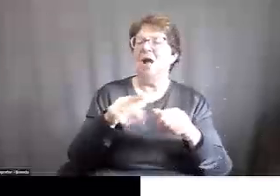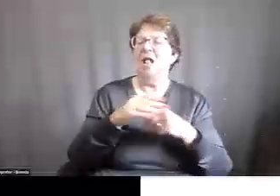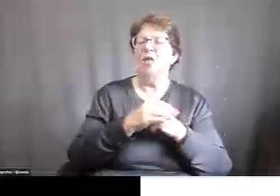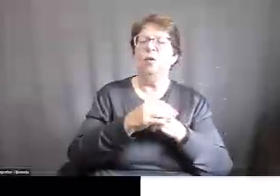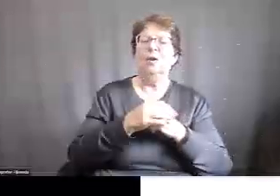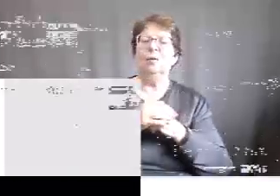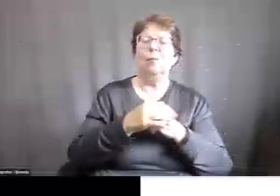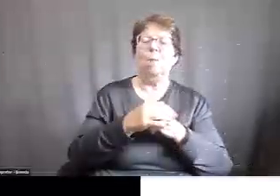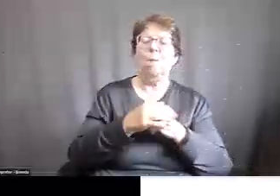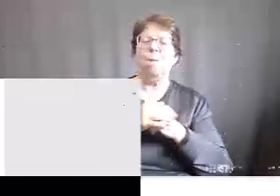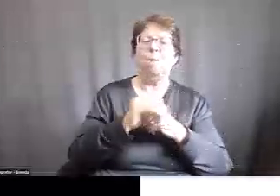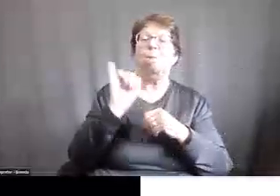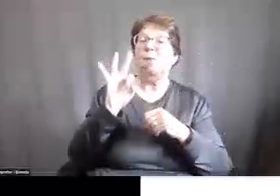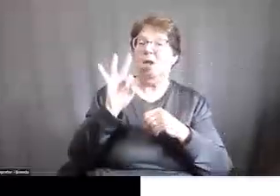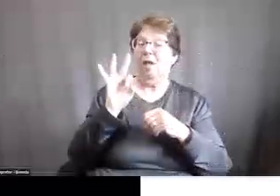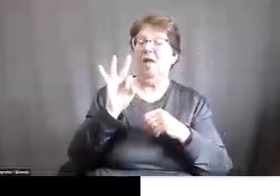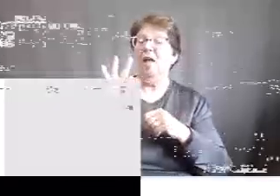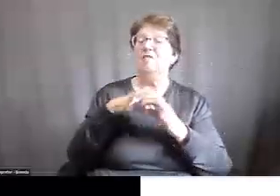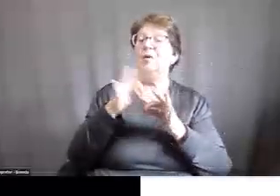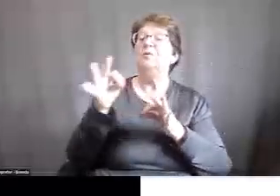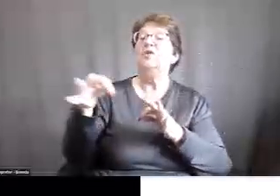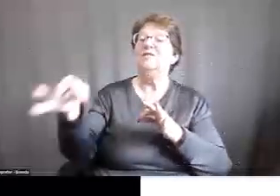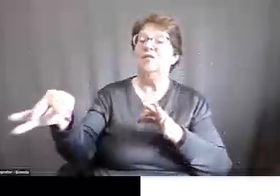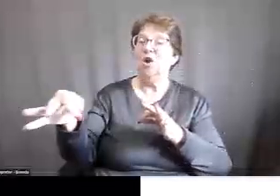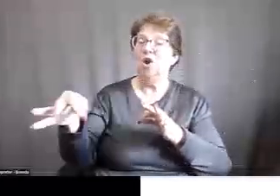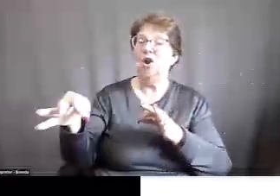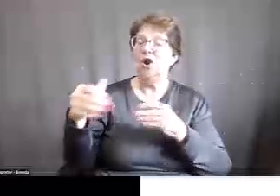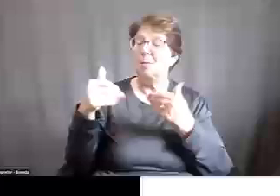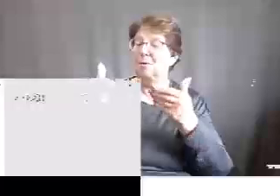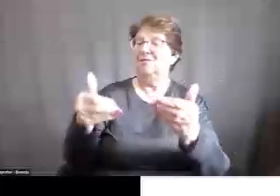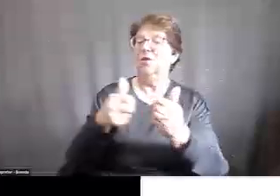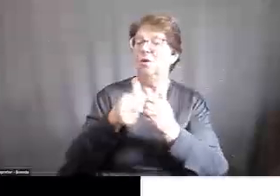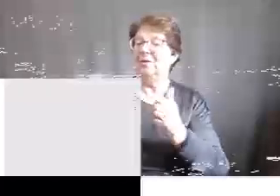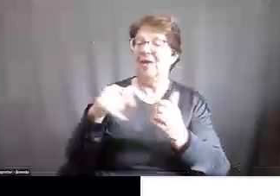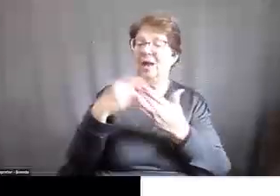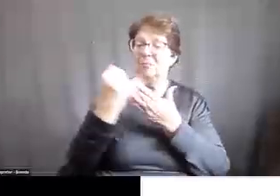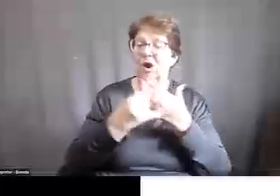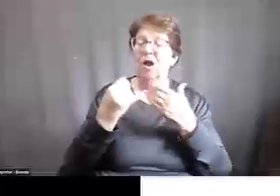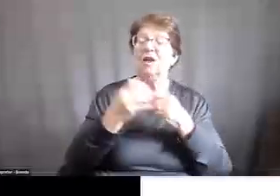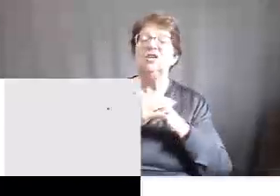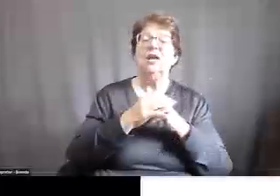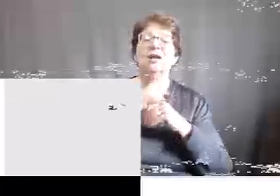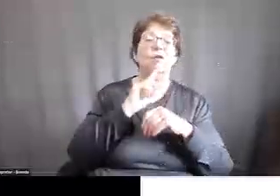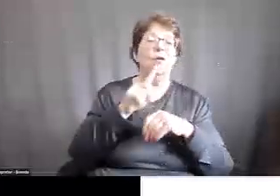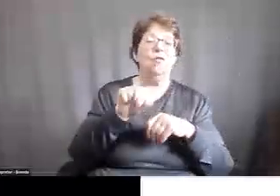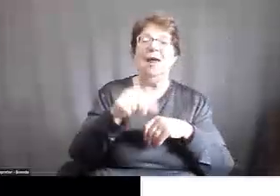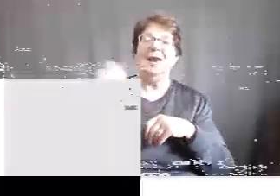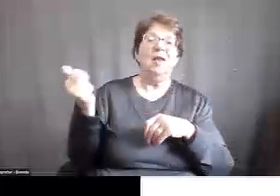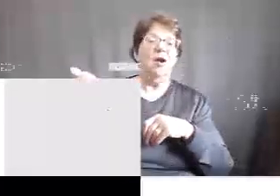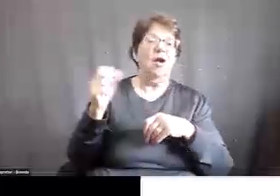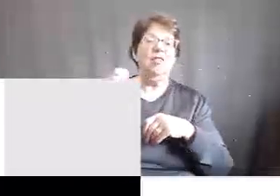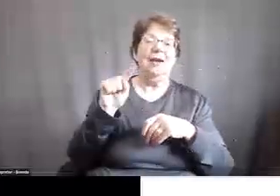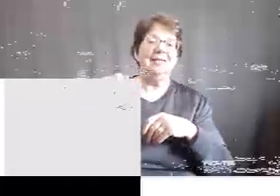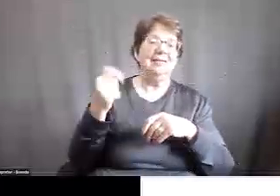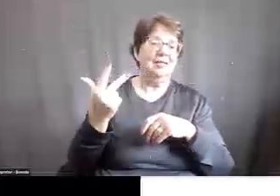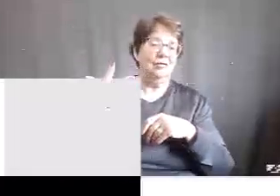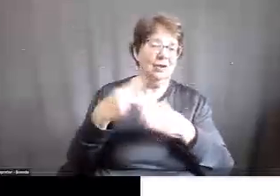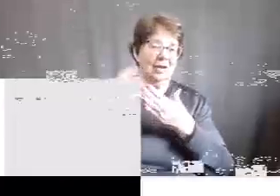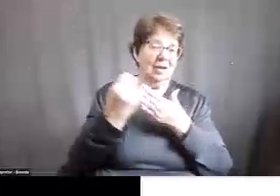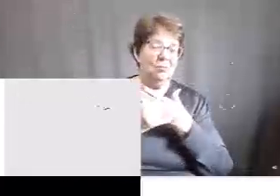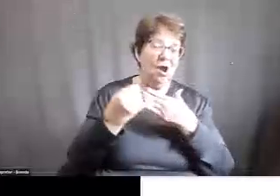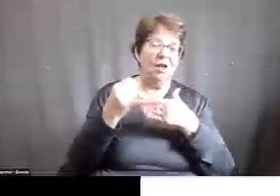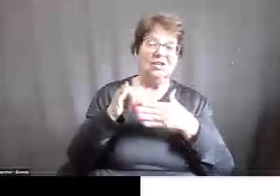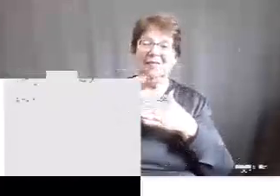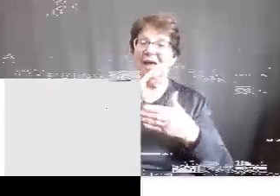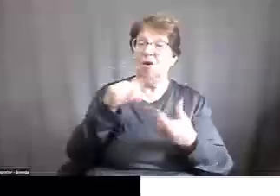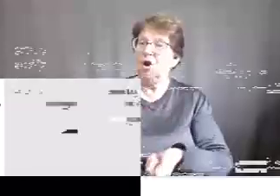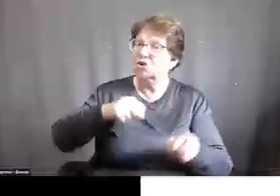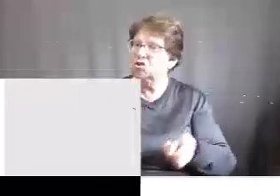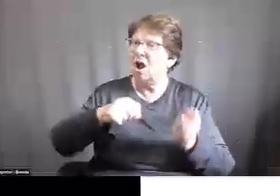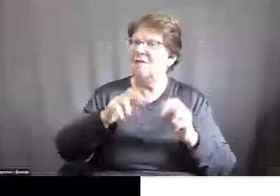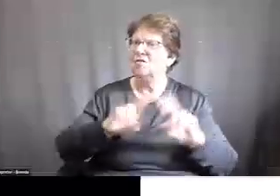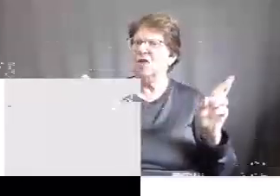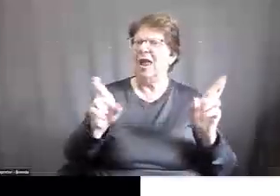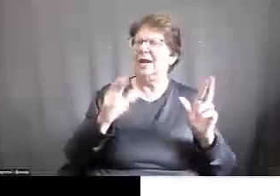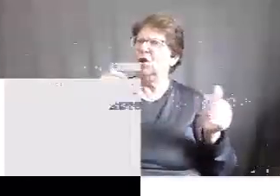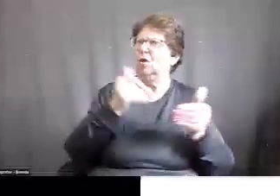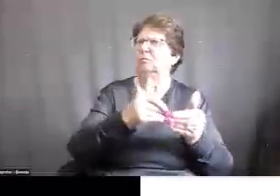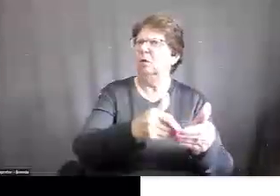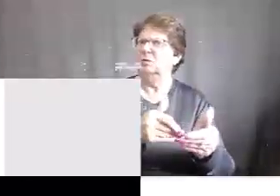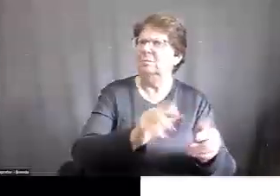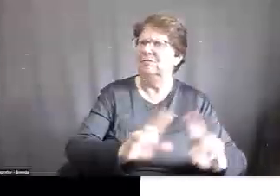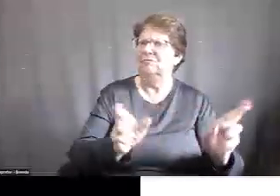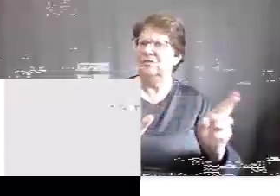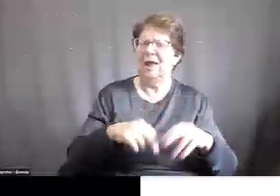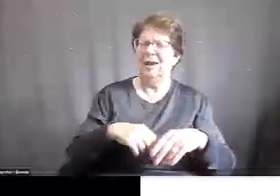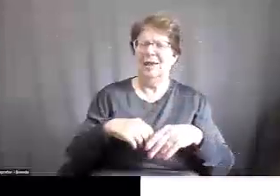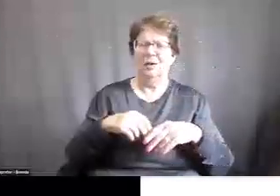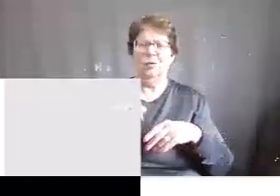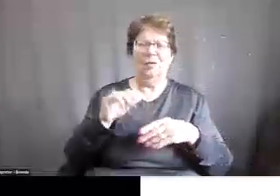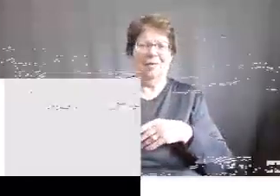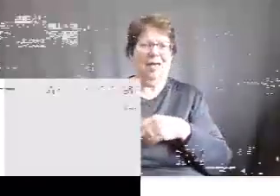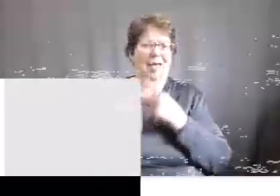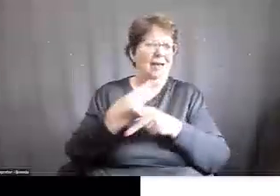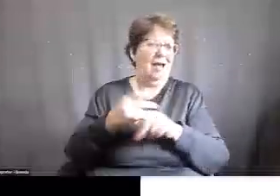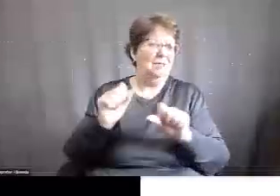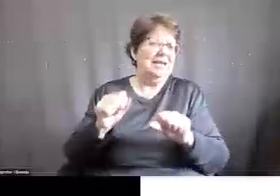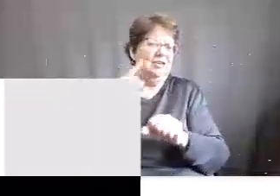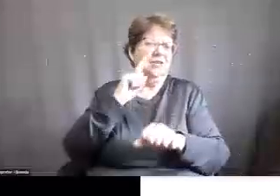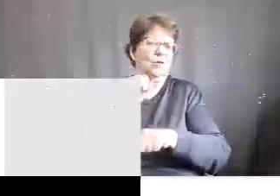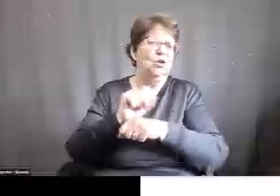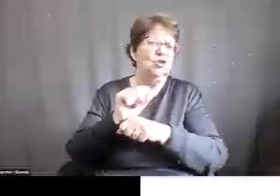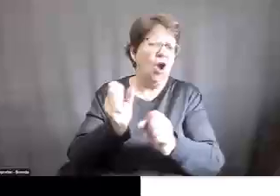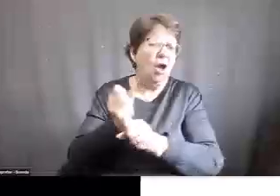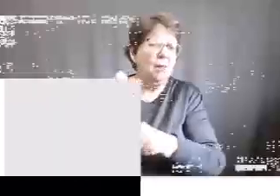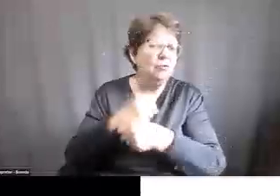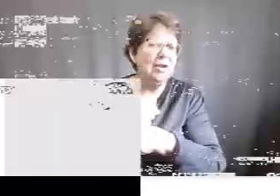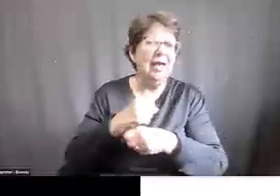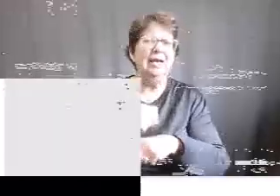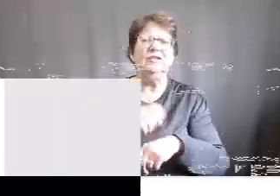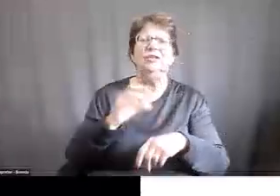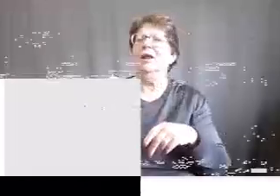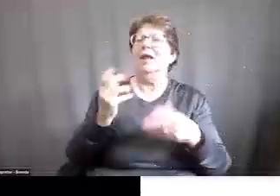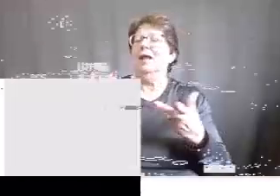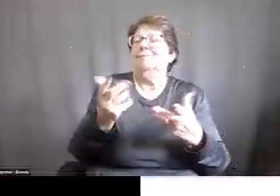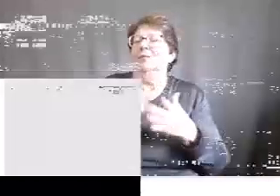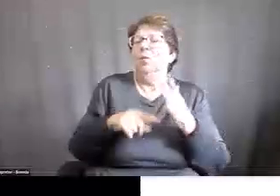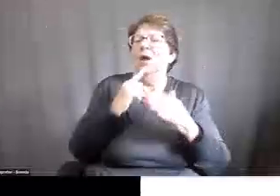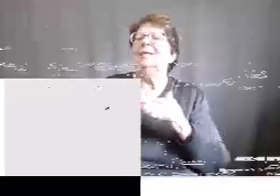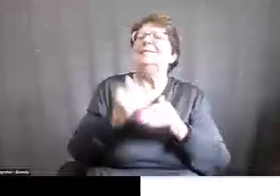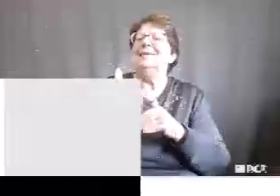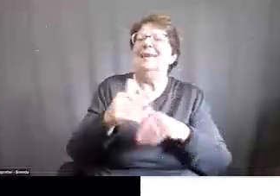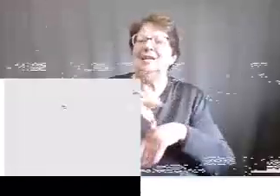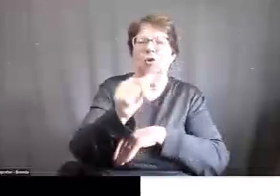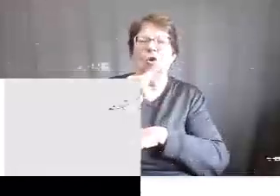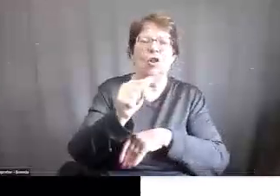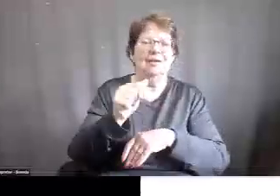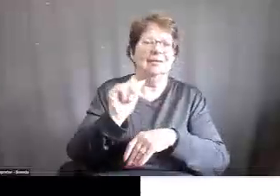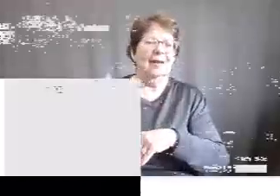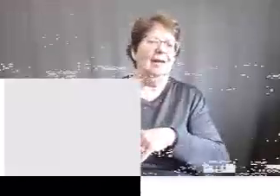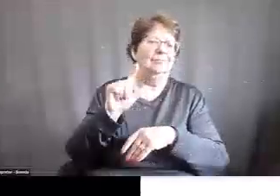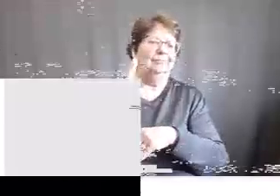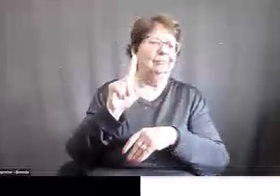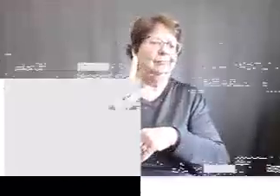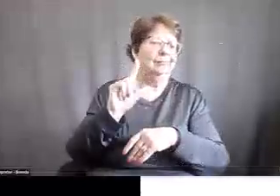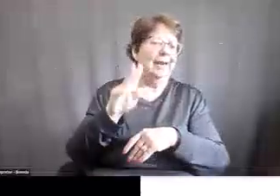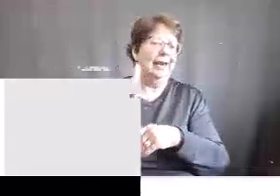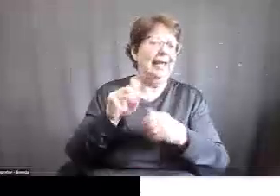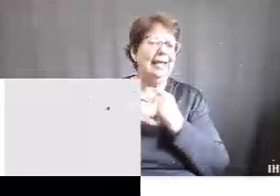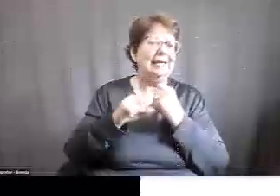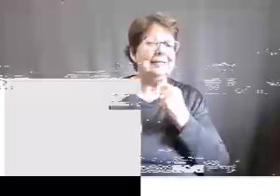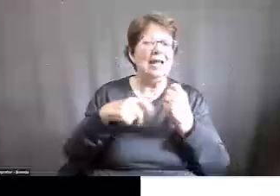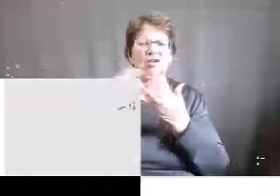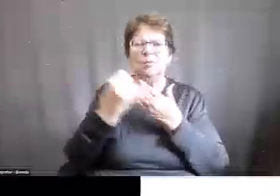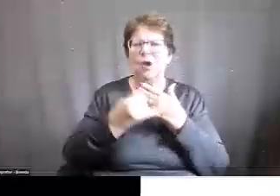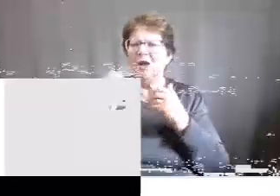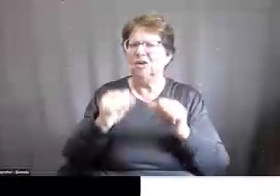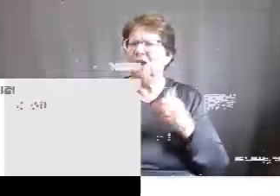Boardroom: if we were to defer moving forward on this project, are there any other ST3 projects that are shovel-ready, or nearly so, with that kind of potential for job creation? And, you know, what's the next earliest that Link Extension project could move forward and create those jobs? How many years would we be talking about?